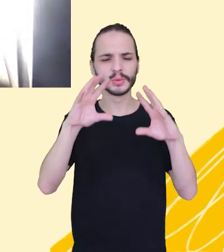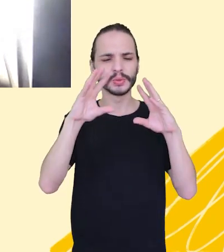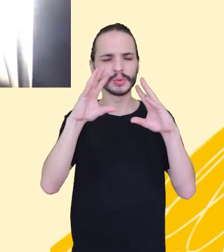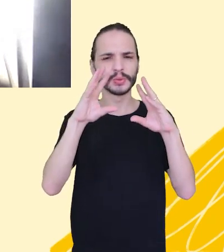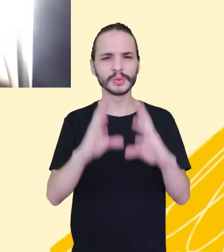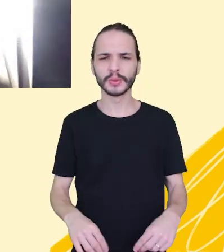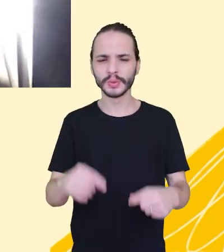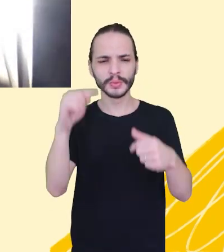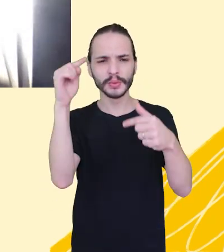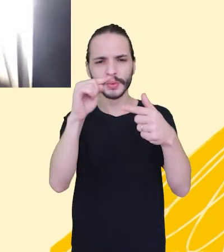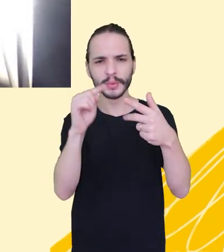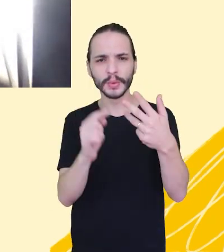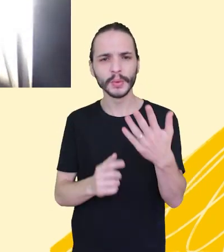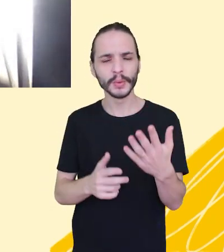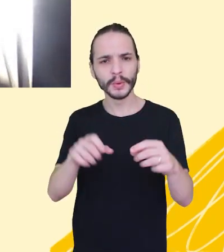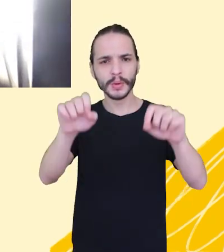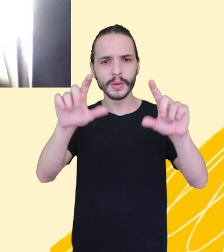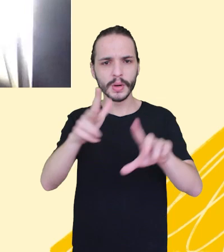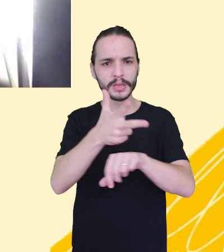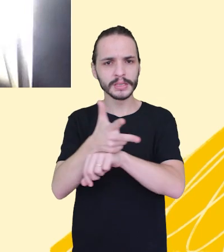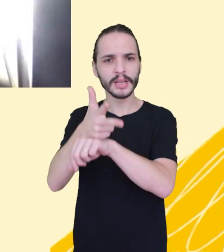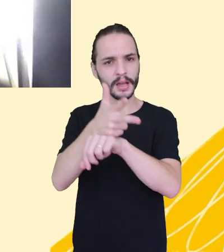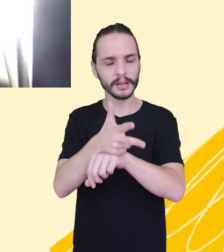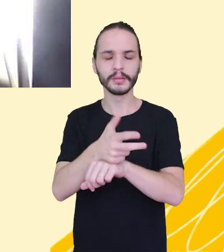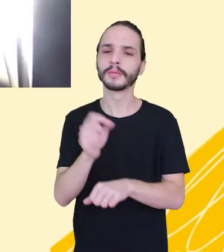Which means: how does the figure look, what does she wear